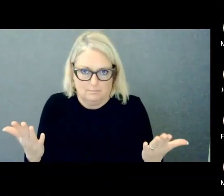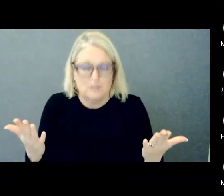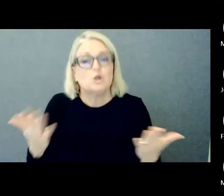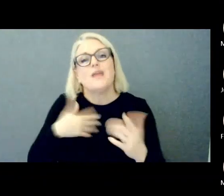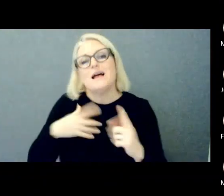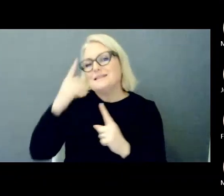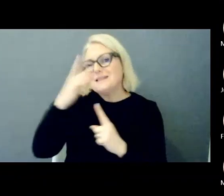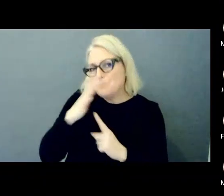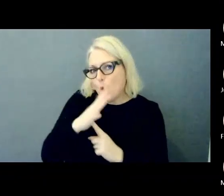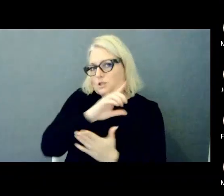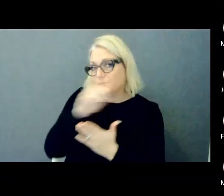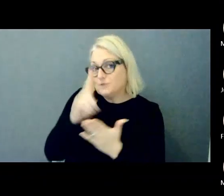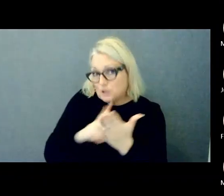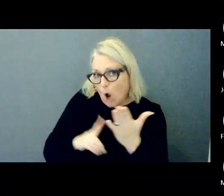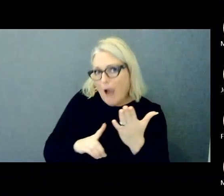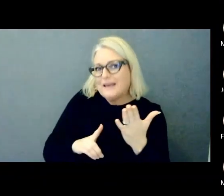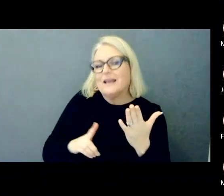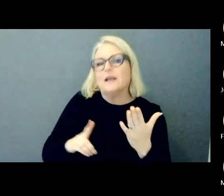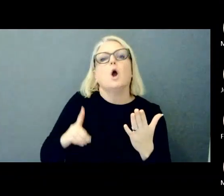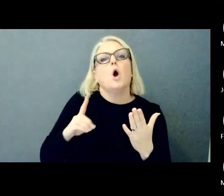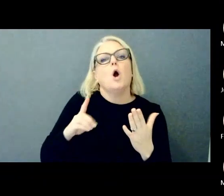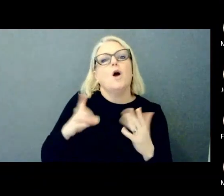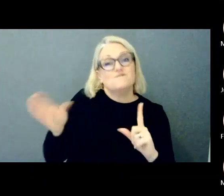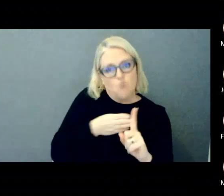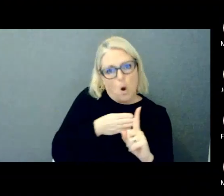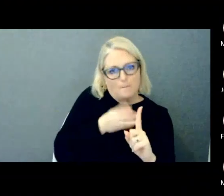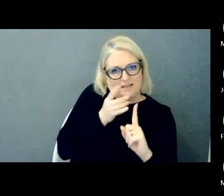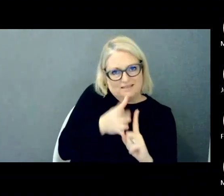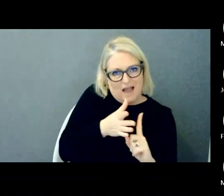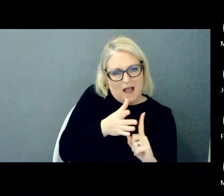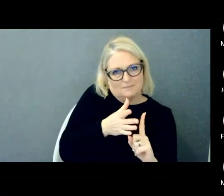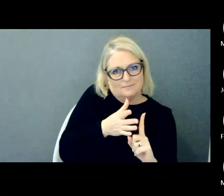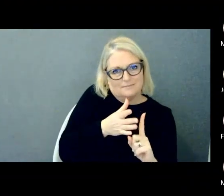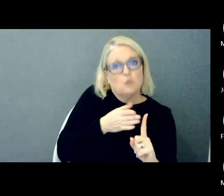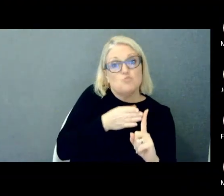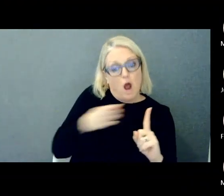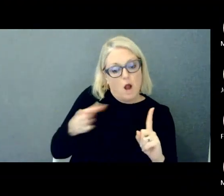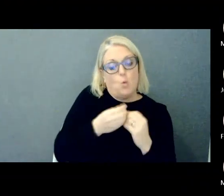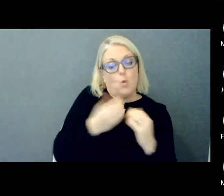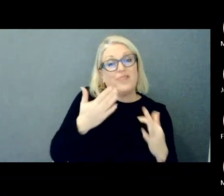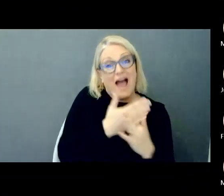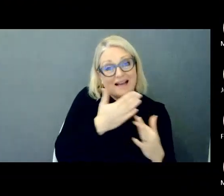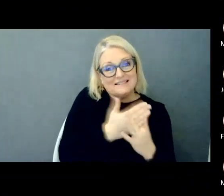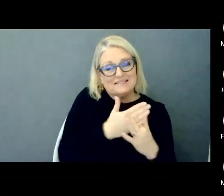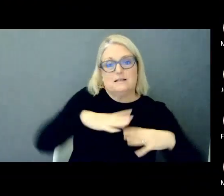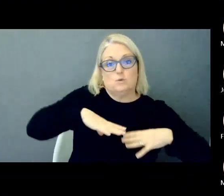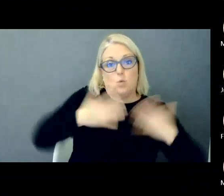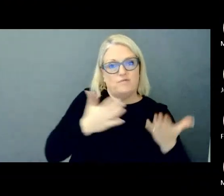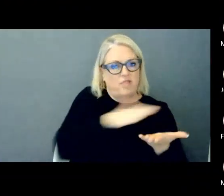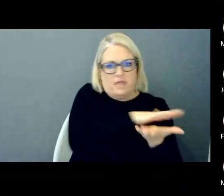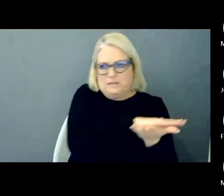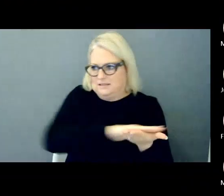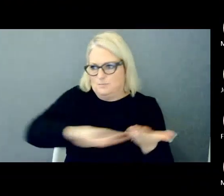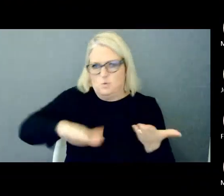and that we almost never retrofit equity very well if we don't design it in from the start. And that's just a really good example of how,